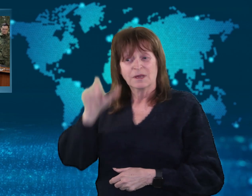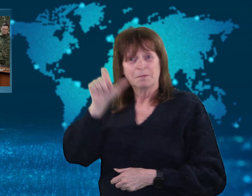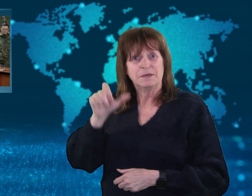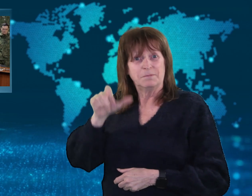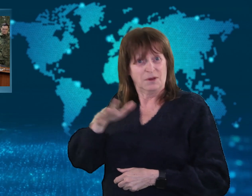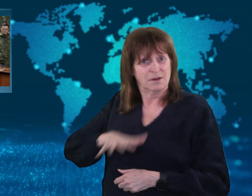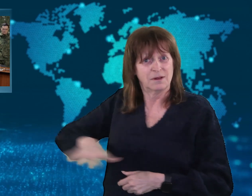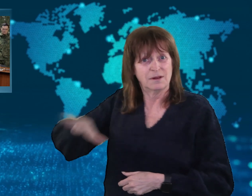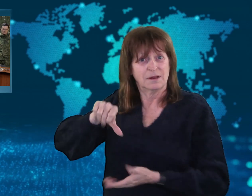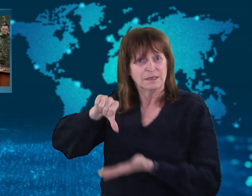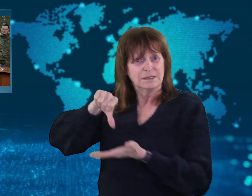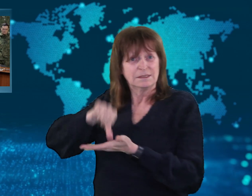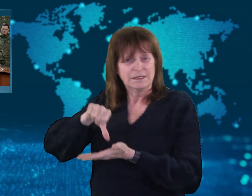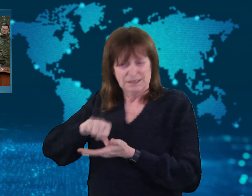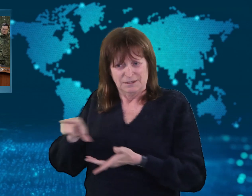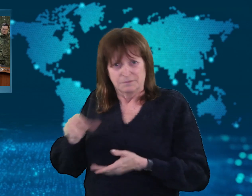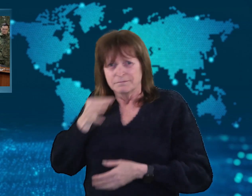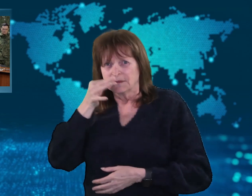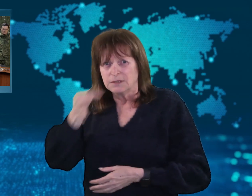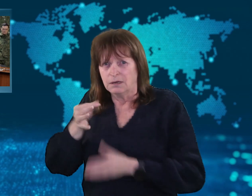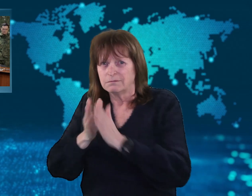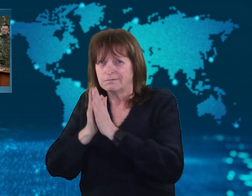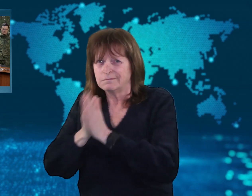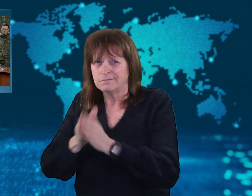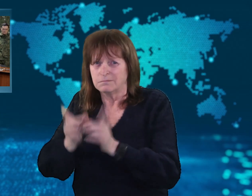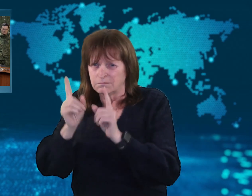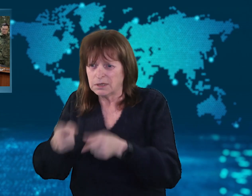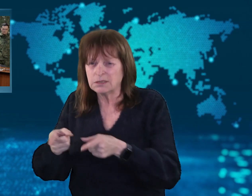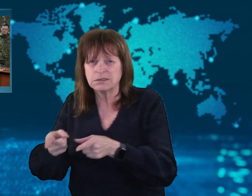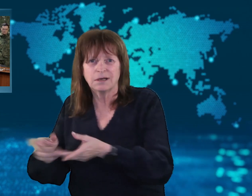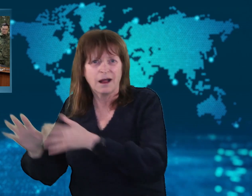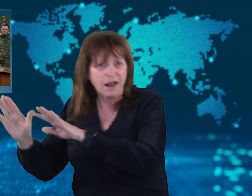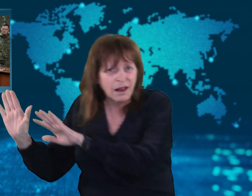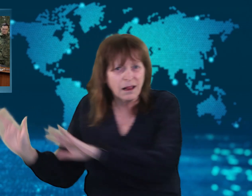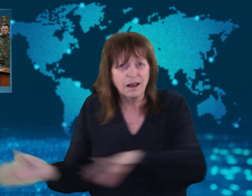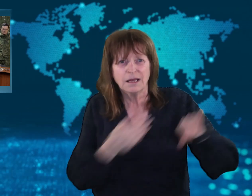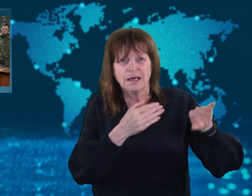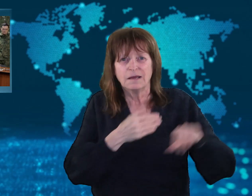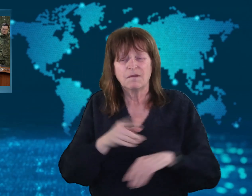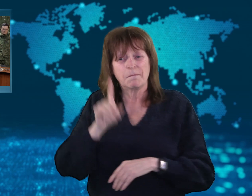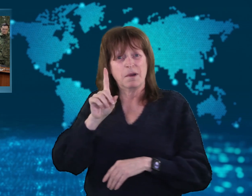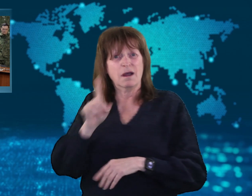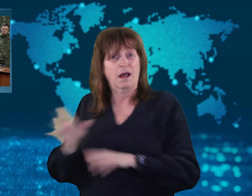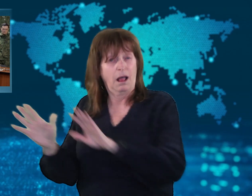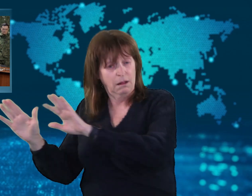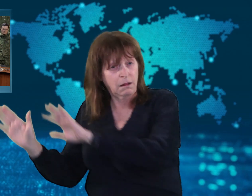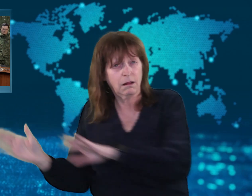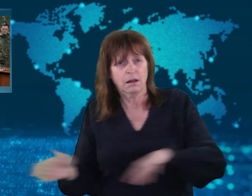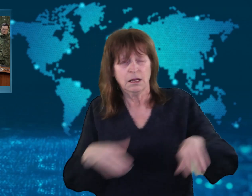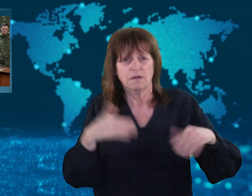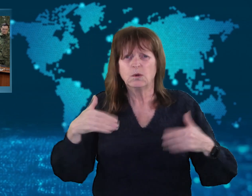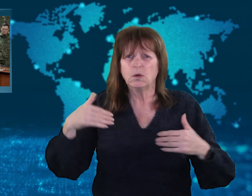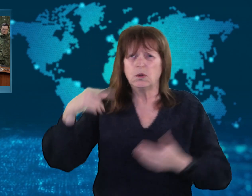People in the city have been told to leave, but evacuation has